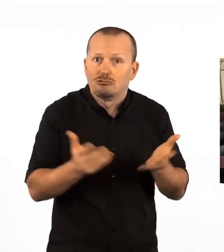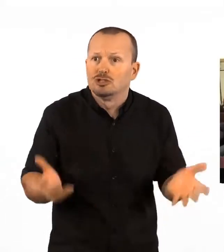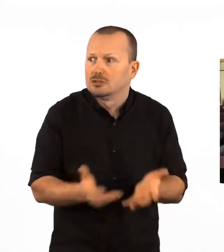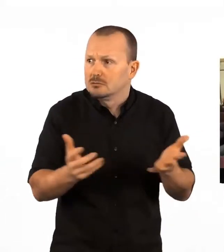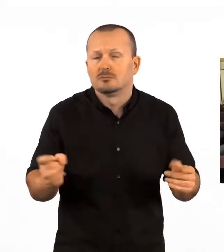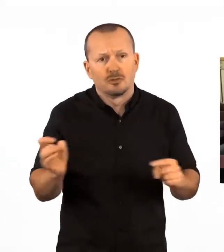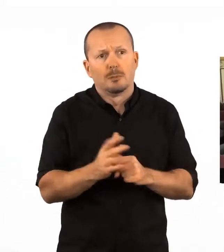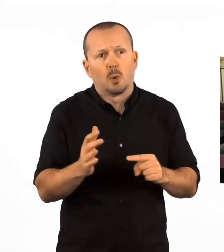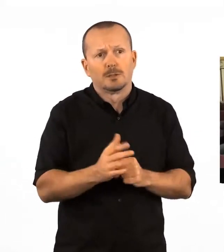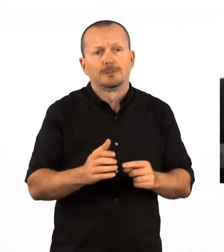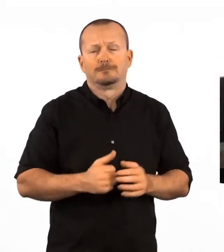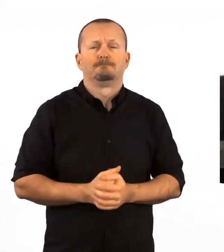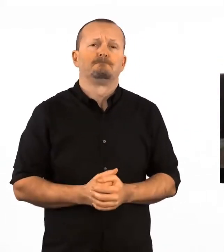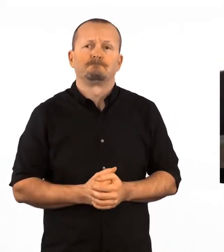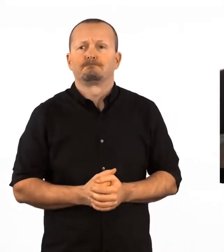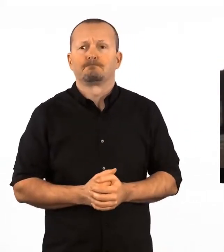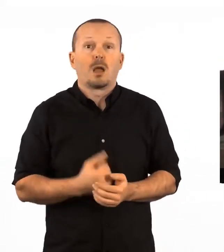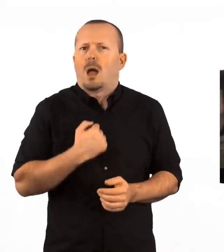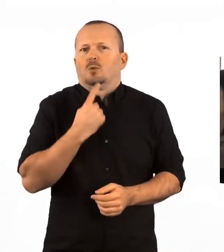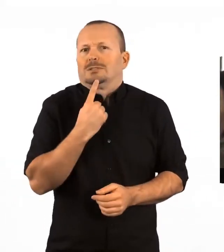praise and encouragement.